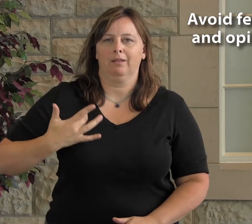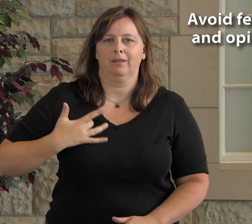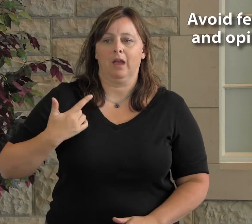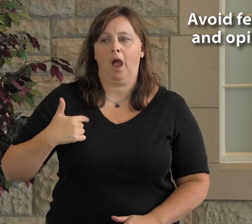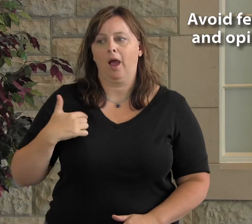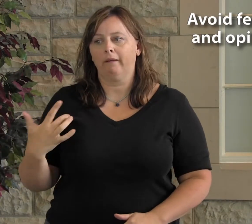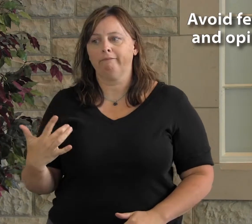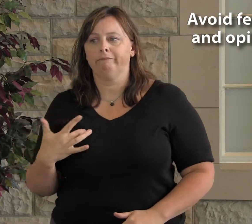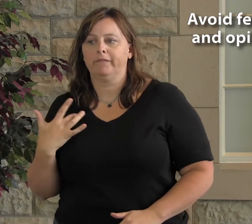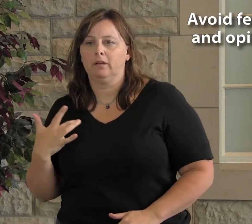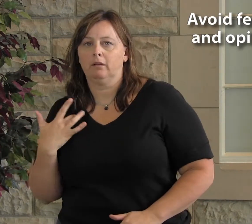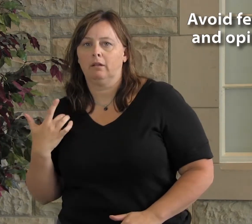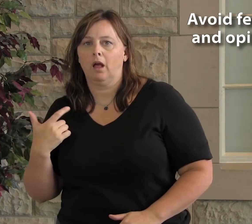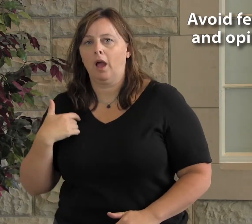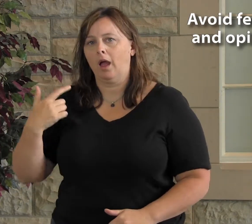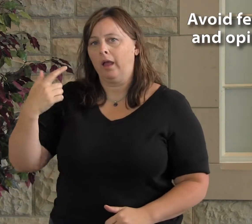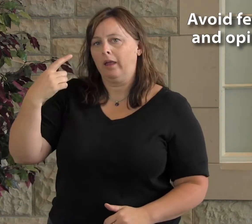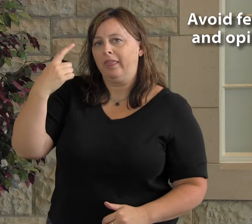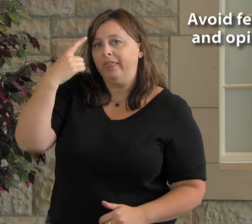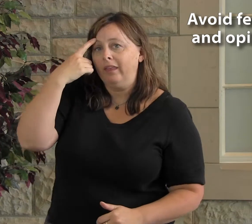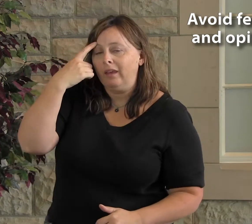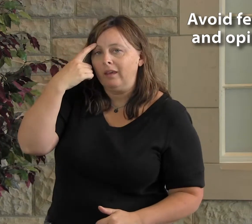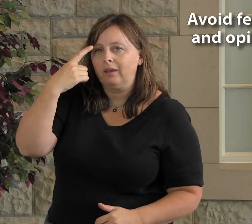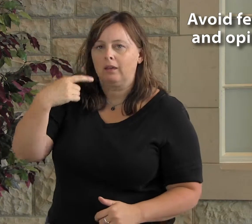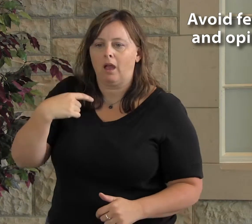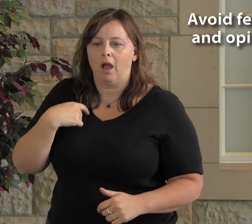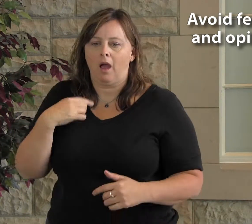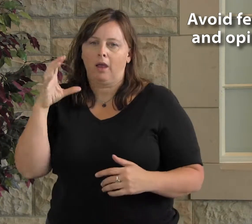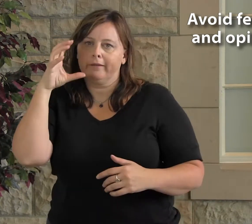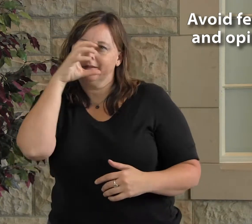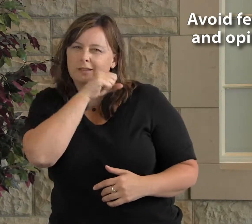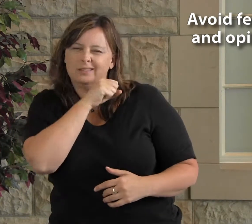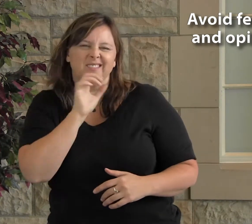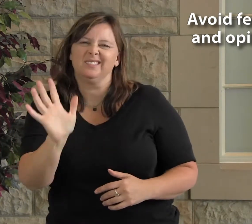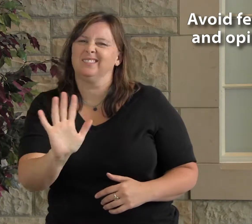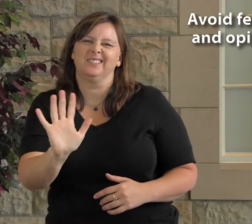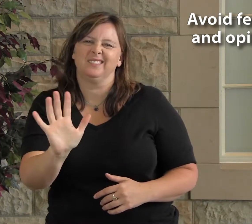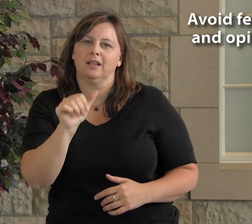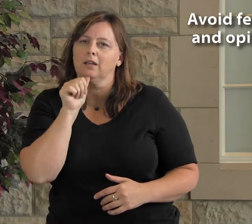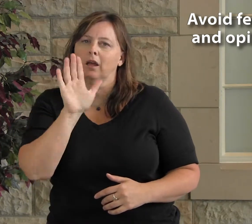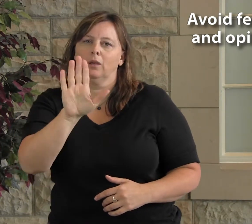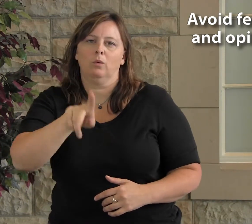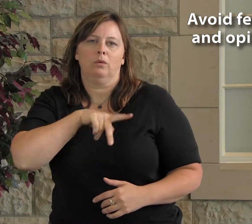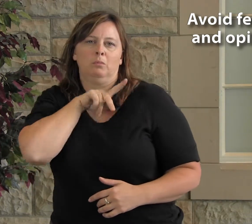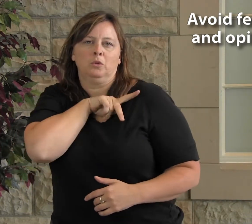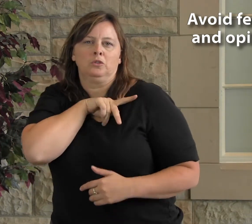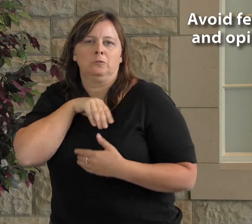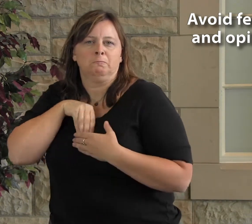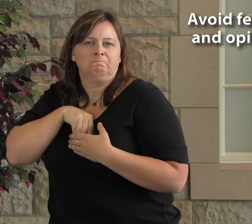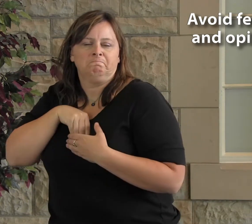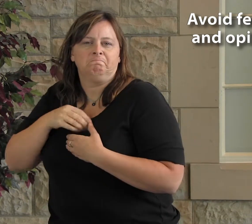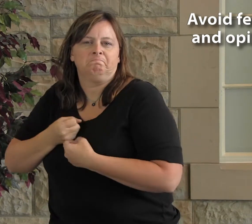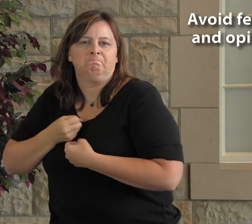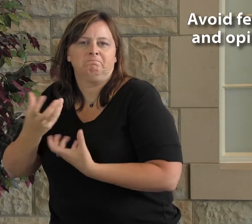You really want to avoid using sentences like. " I feel that the children are neglected", or "I am assuming,"